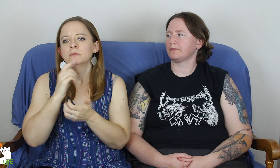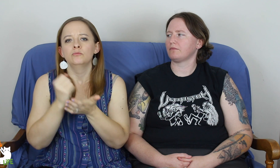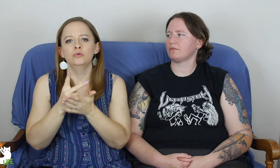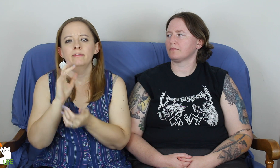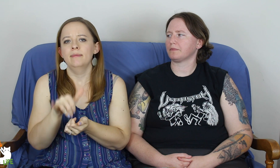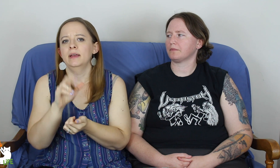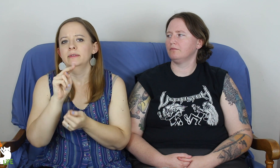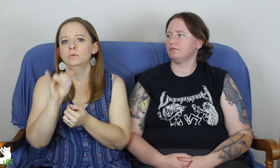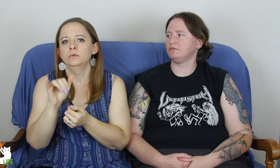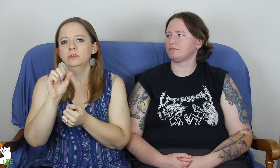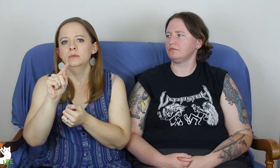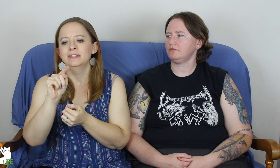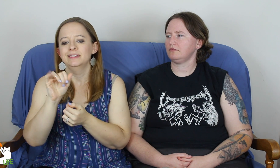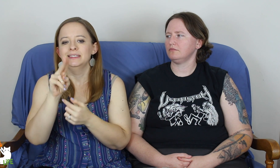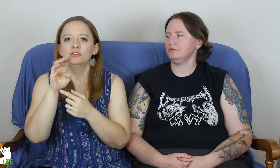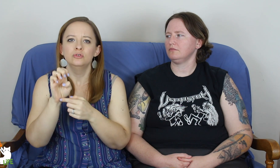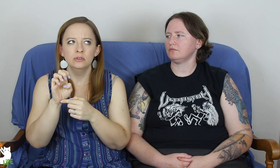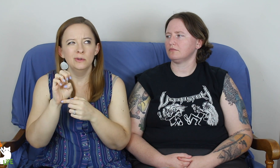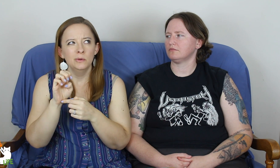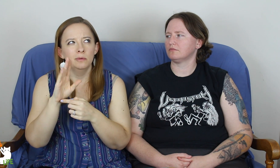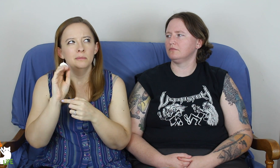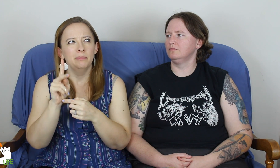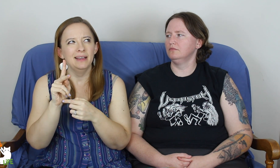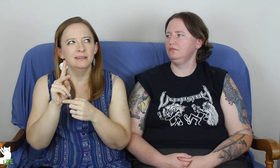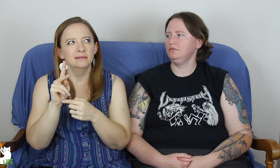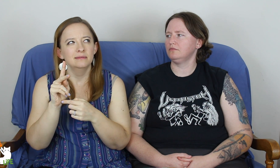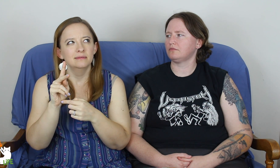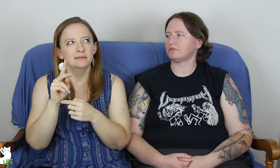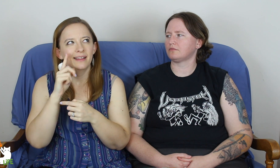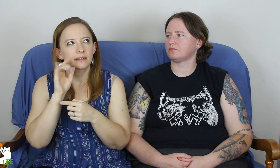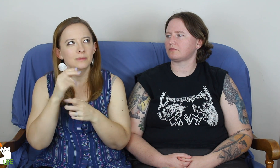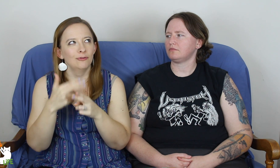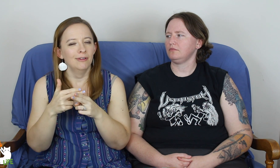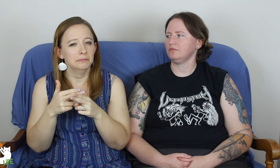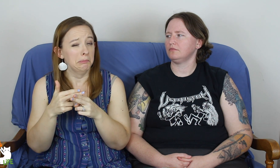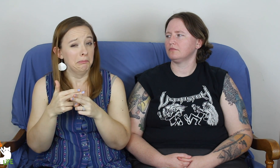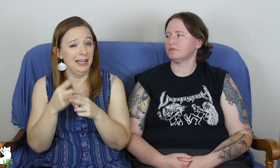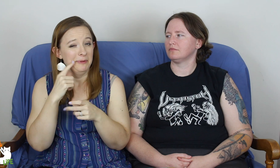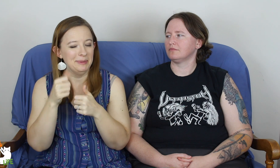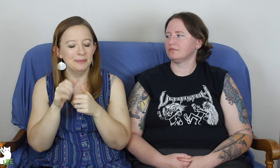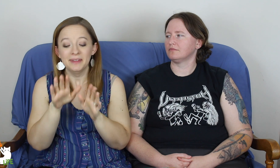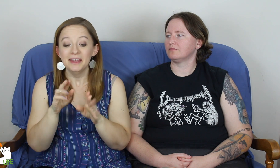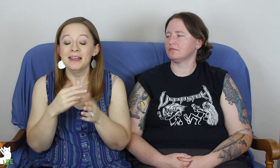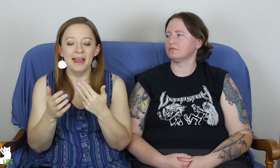Most of them are approved through the New York Tissue Bank, I think that's what it's called.... I don't remember.